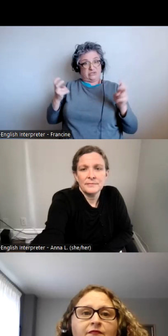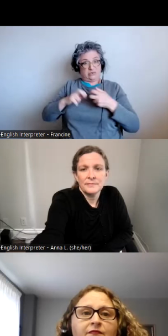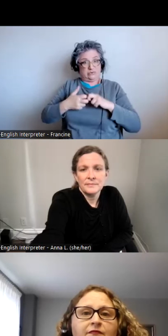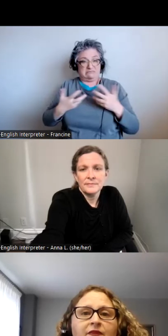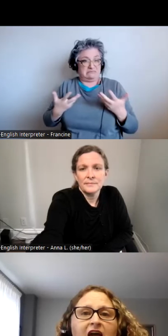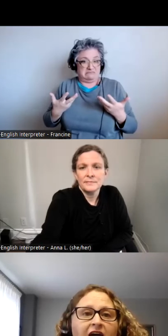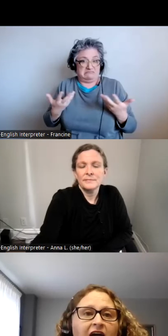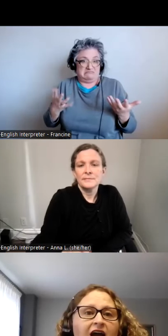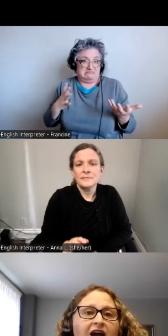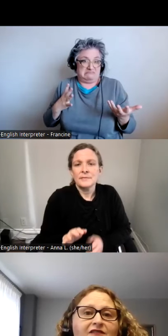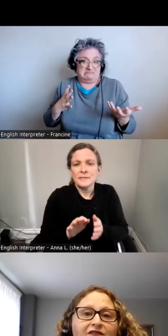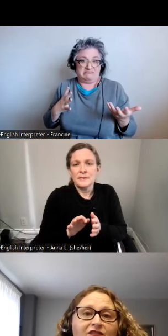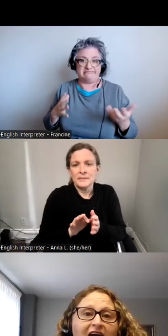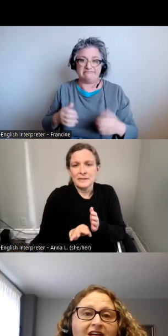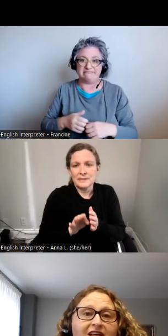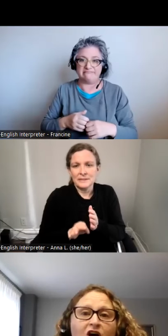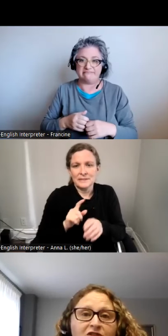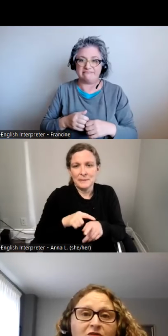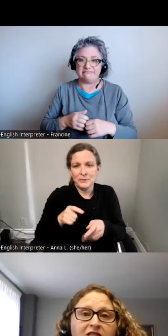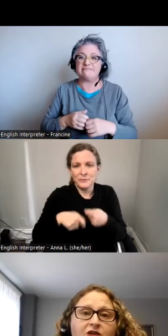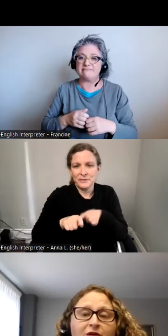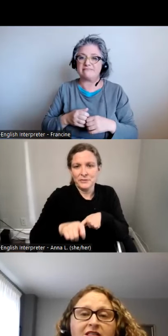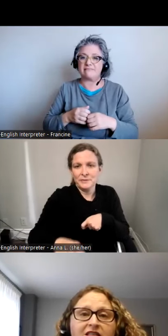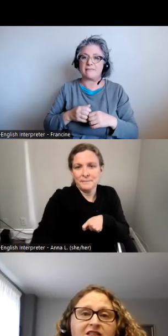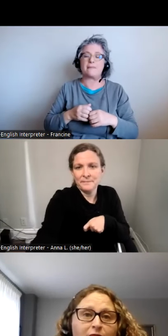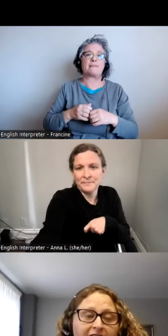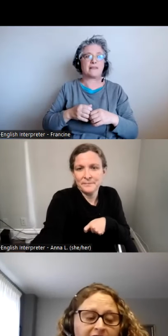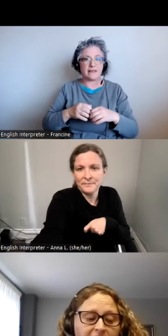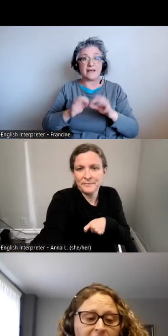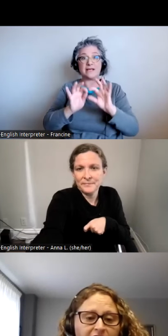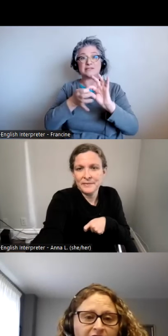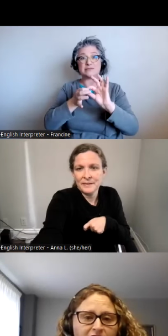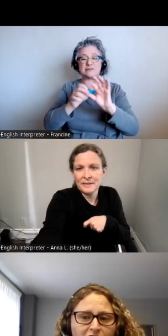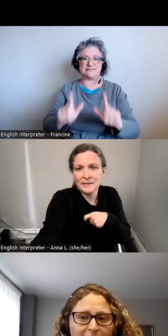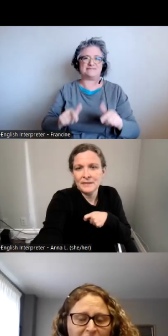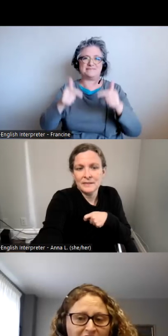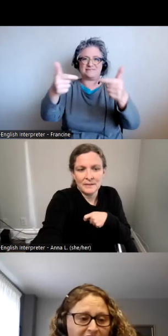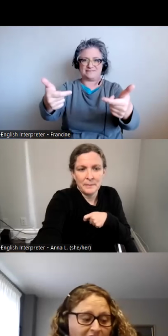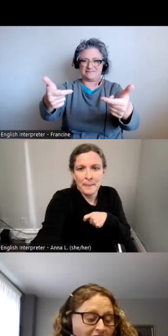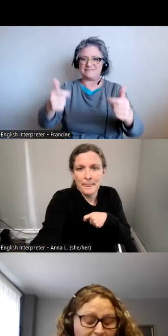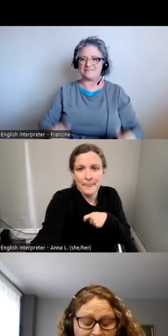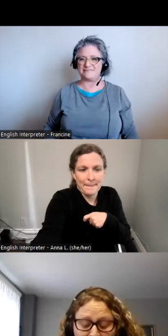At one time, for example, Influenza, or the Flu and COVID-19 or COVID-19 and Rs fe have an increased risk of hospitalization with or without Pre Existing Health issues